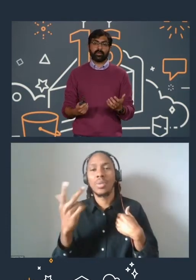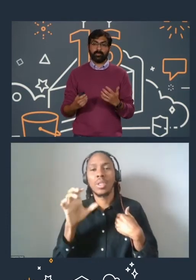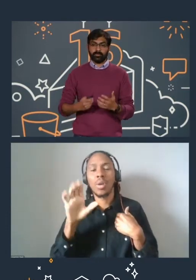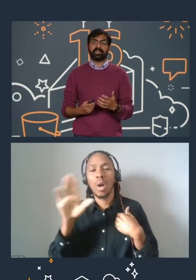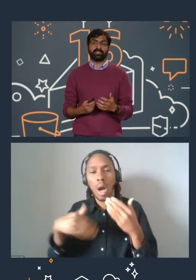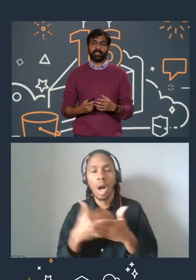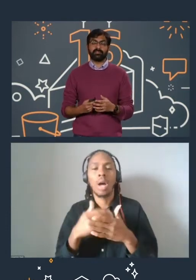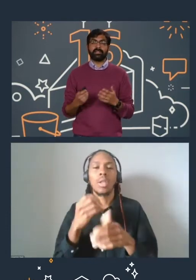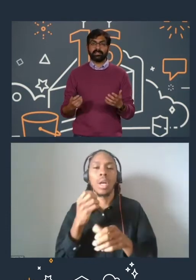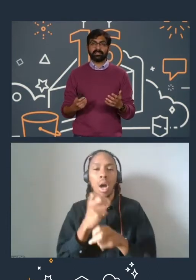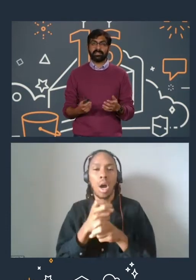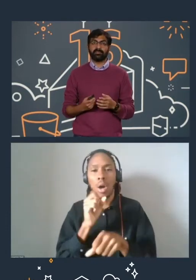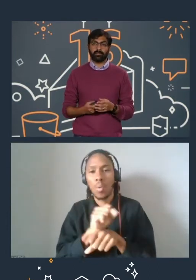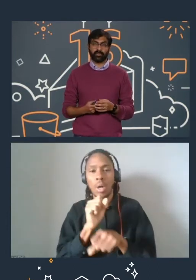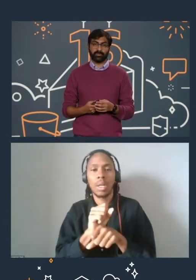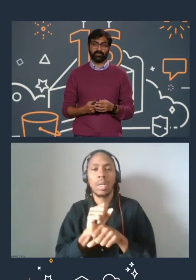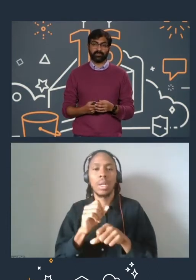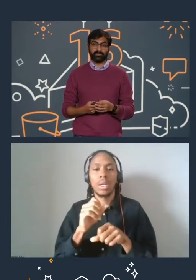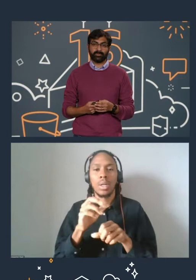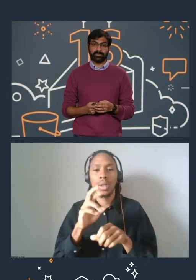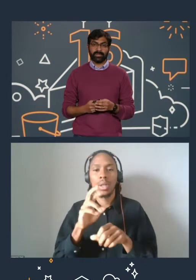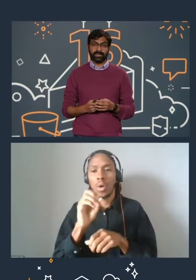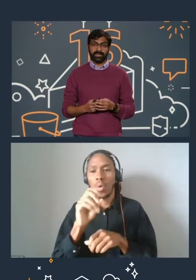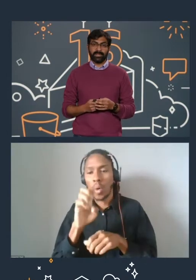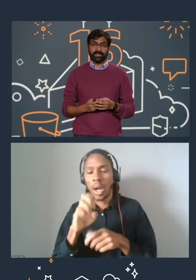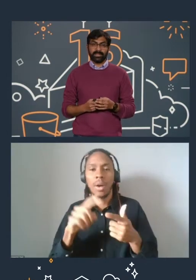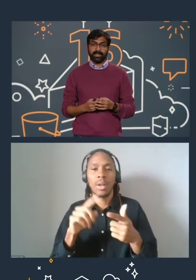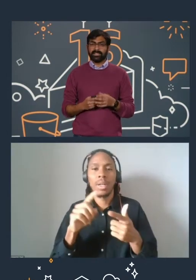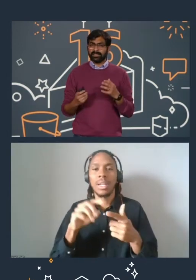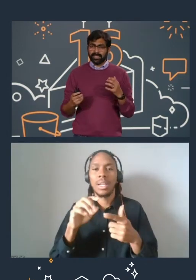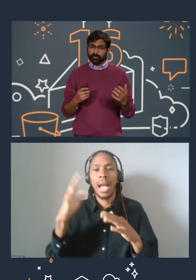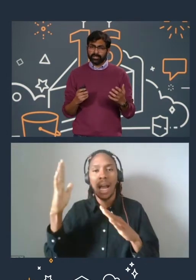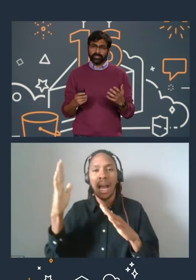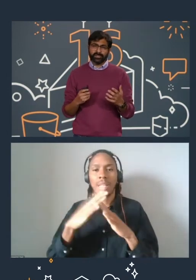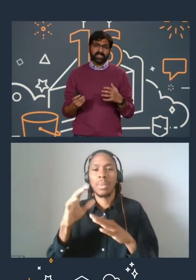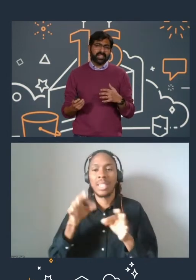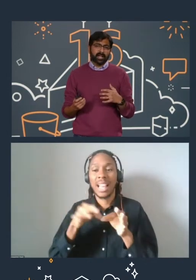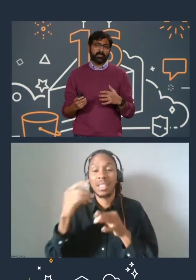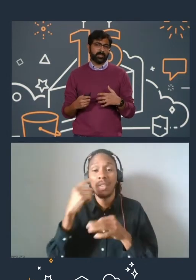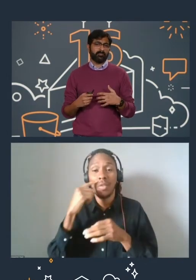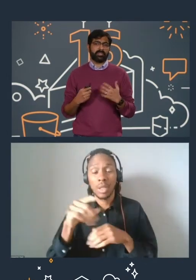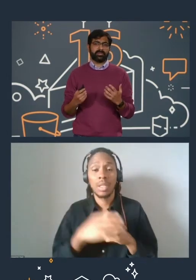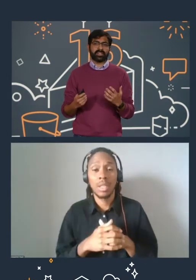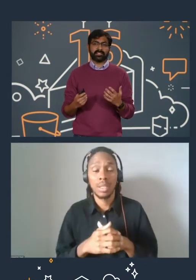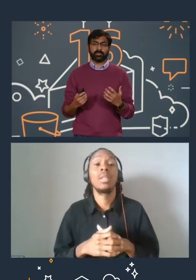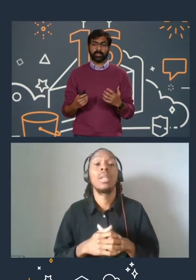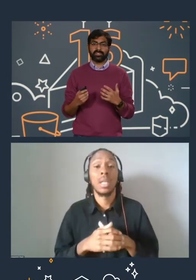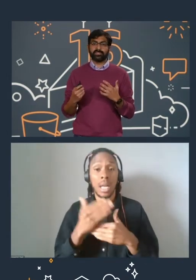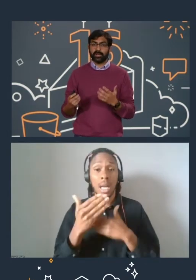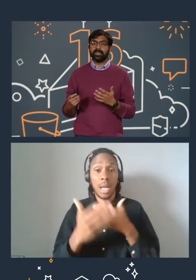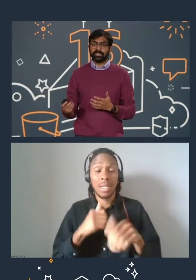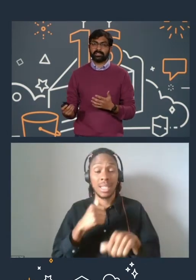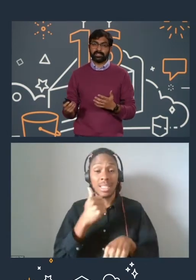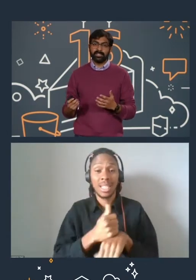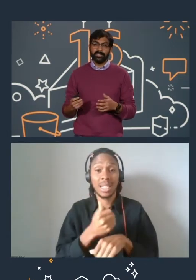and optimizing latency for you. And the process of setting up multi-region access points is very easy.